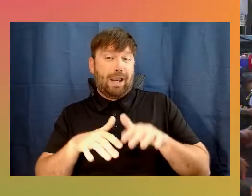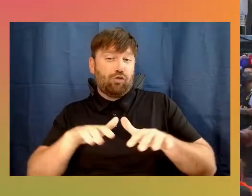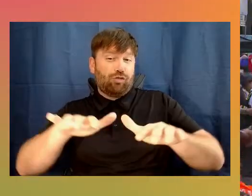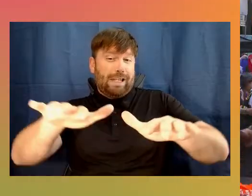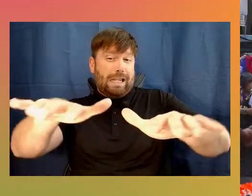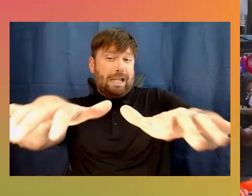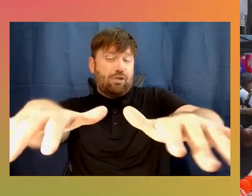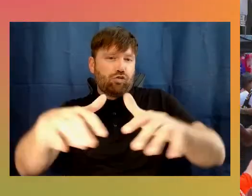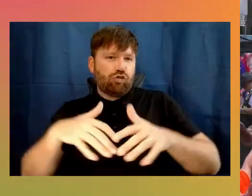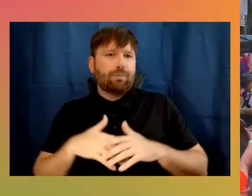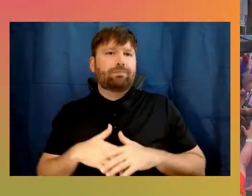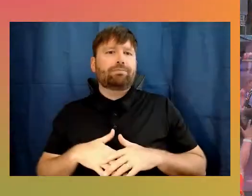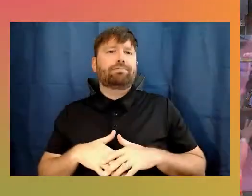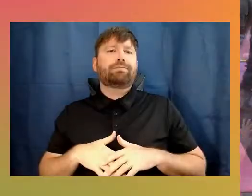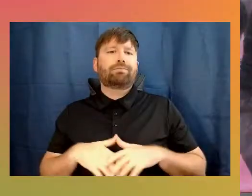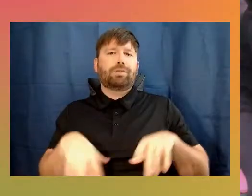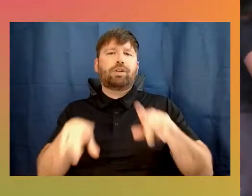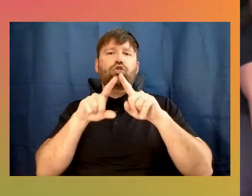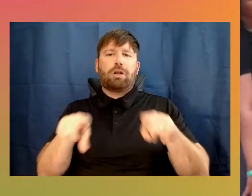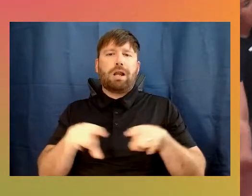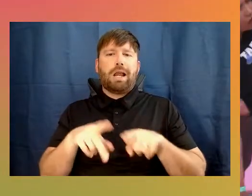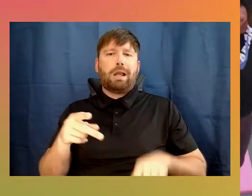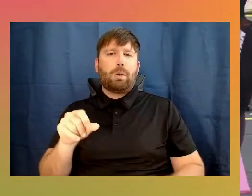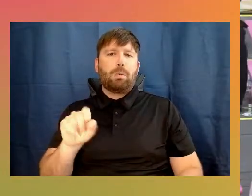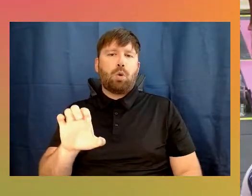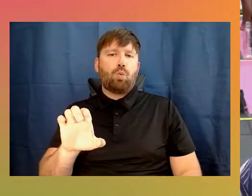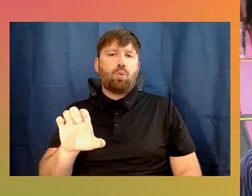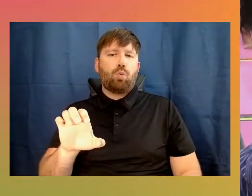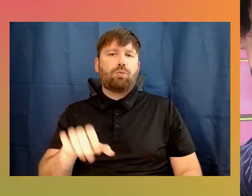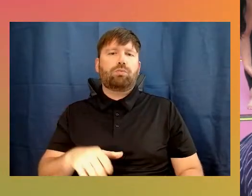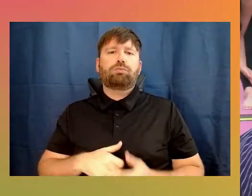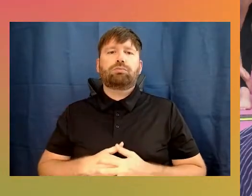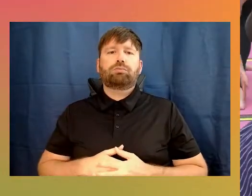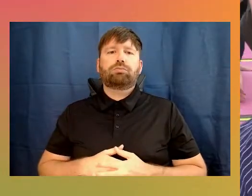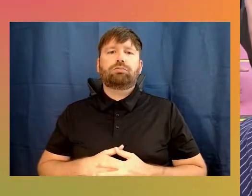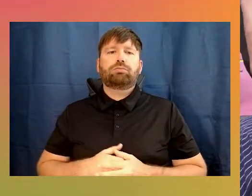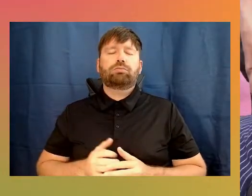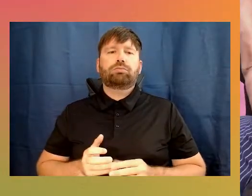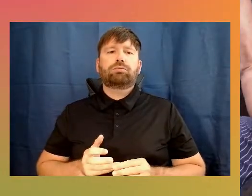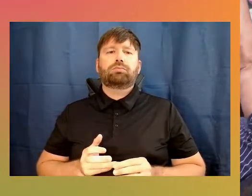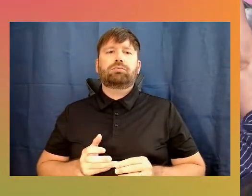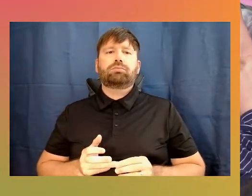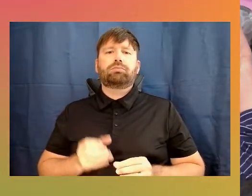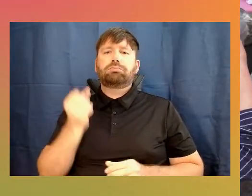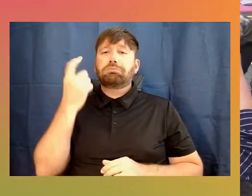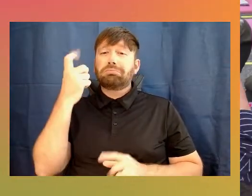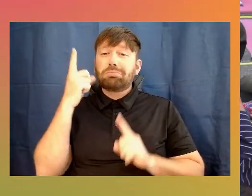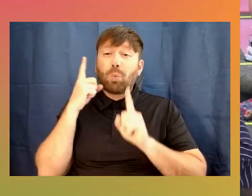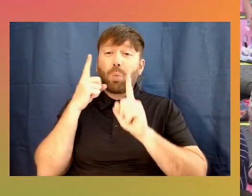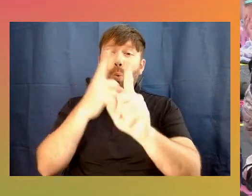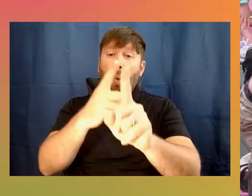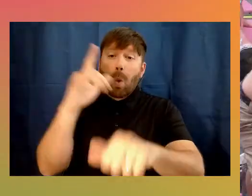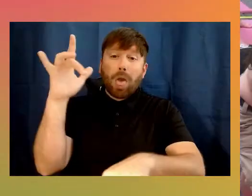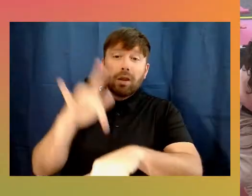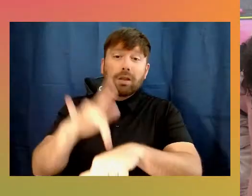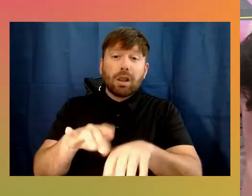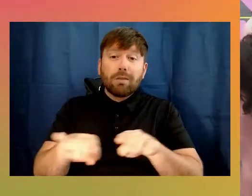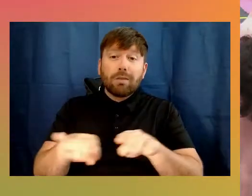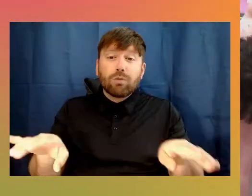START TO REACH FORWARD. TRIANGLE POSE.